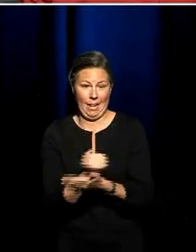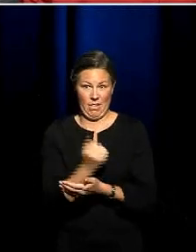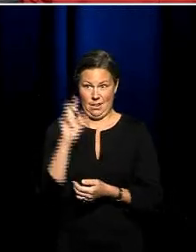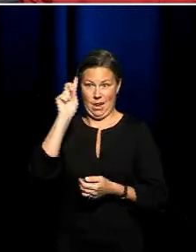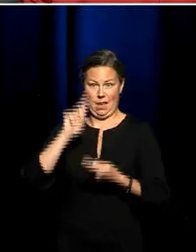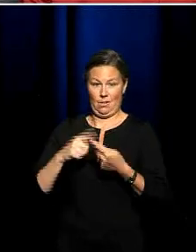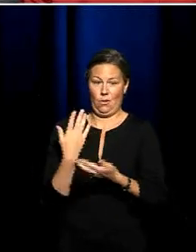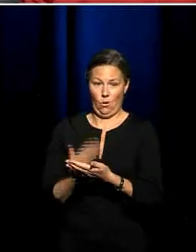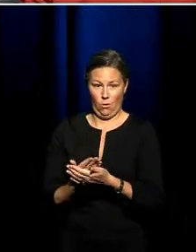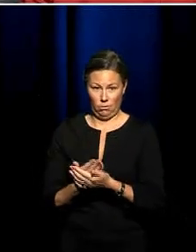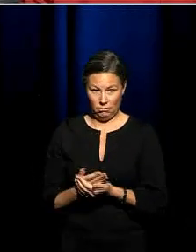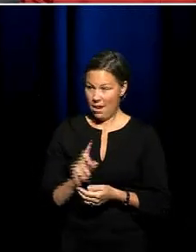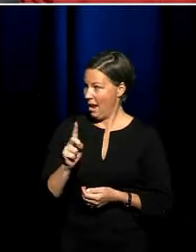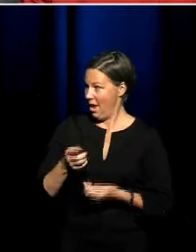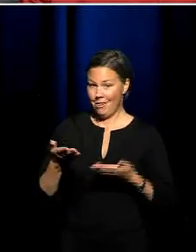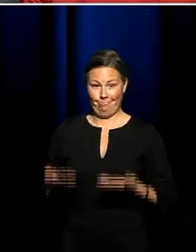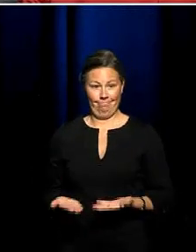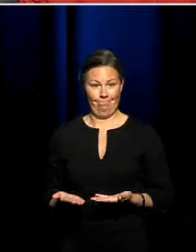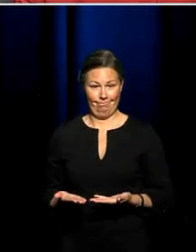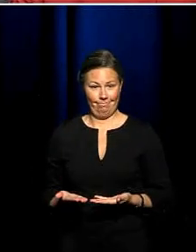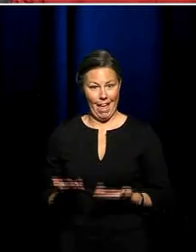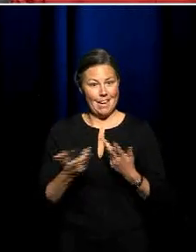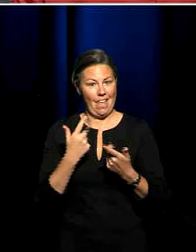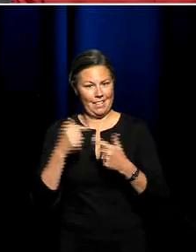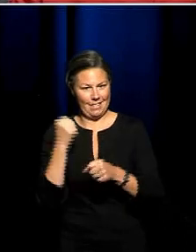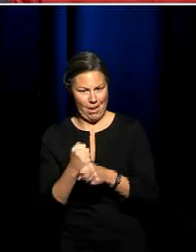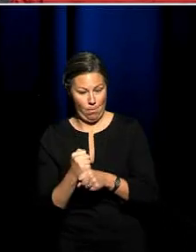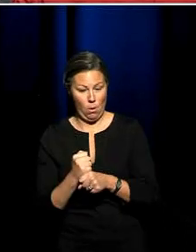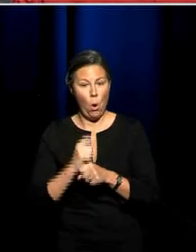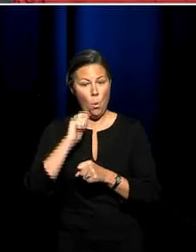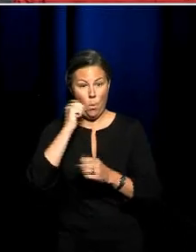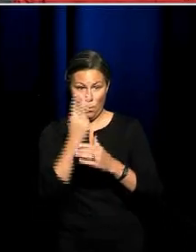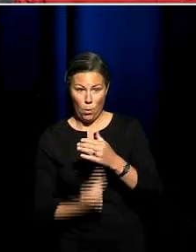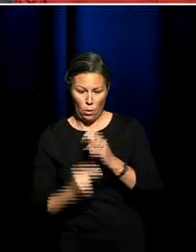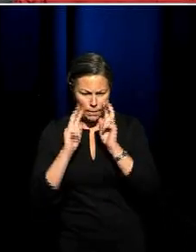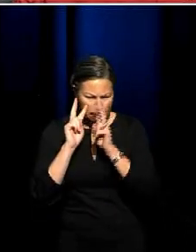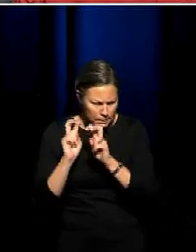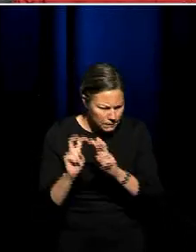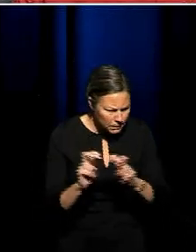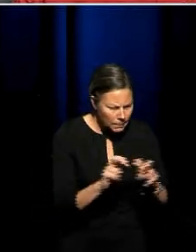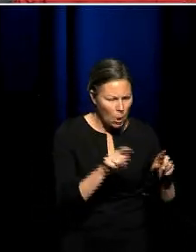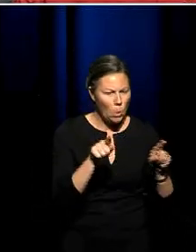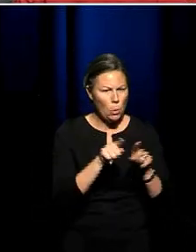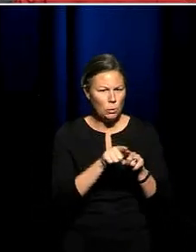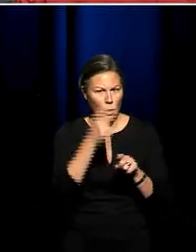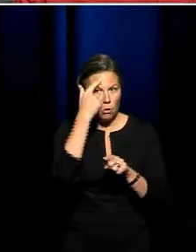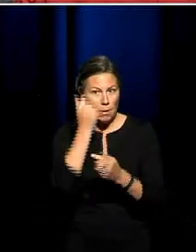is another example. It has both investigative and policy functions. The